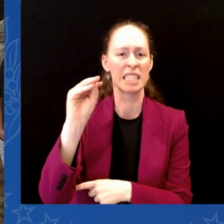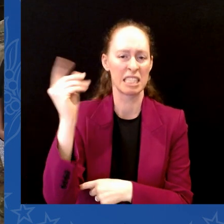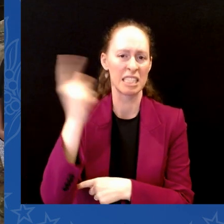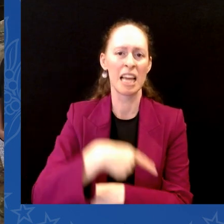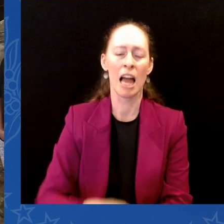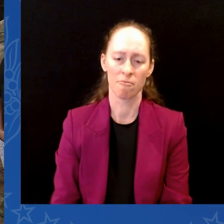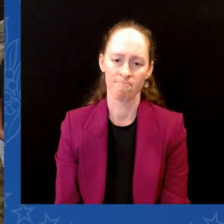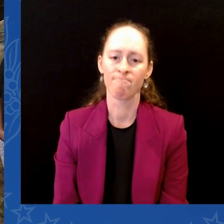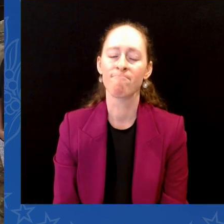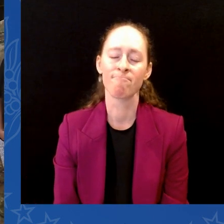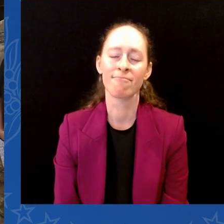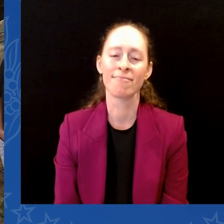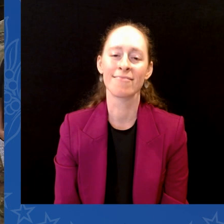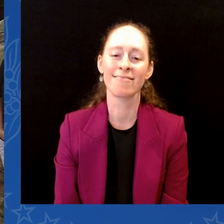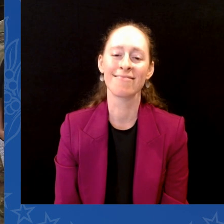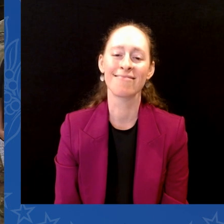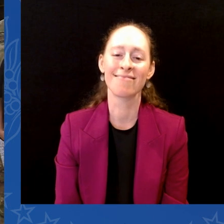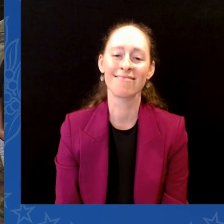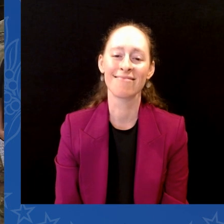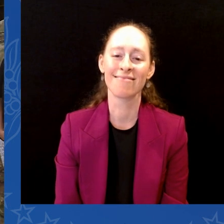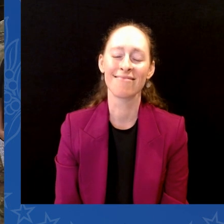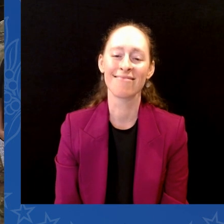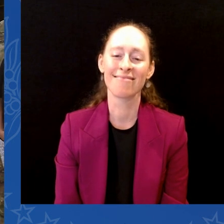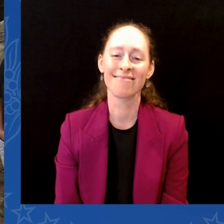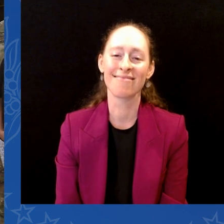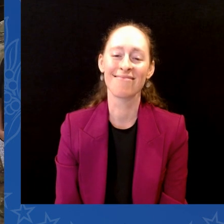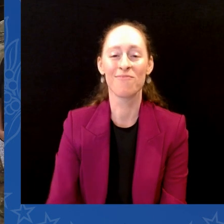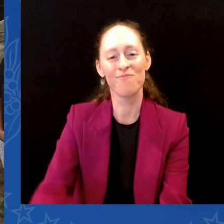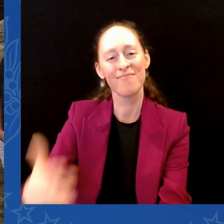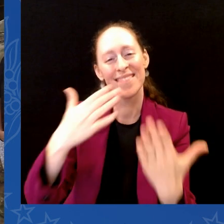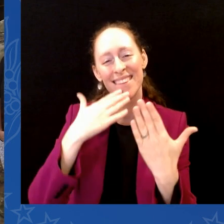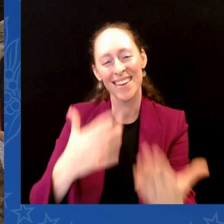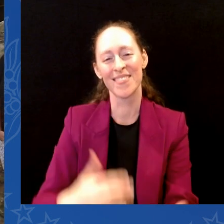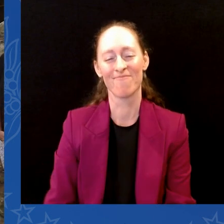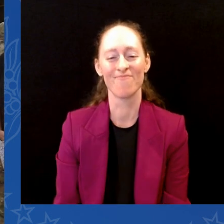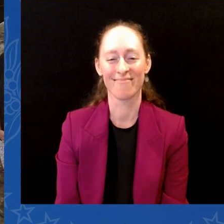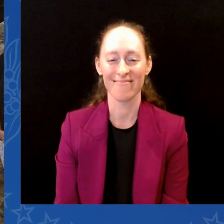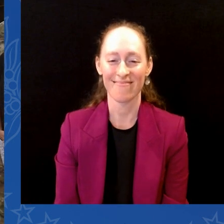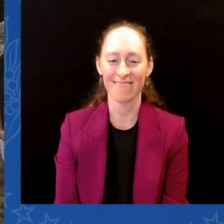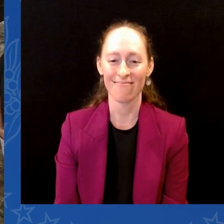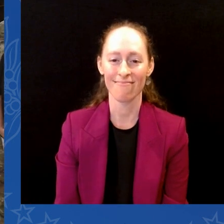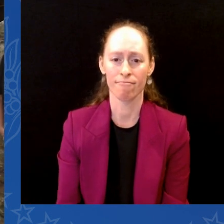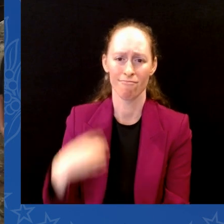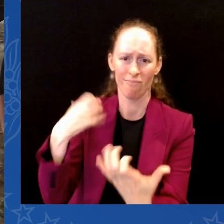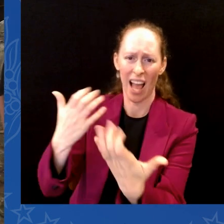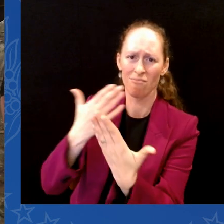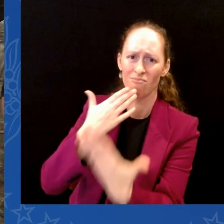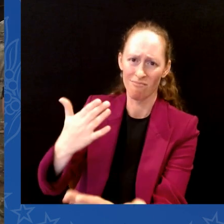So we thank them for doing that. I also want to thank the first lady, my wife Casey. She launched Florida Disaster Fund